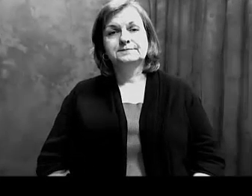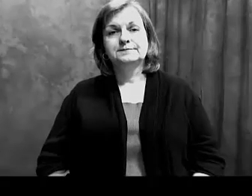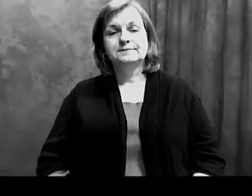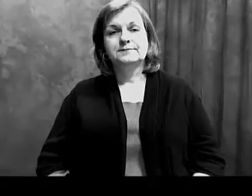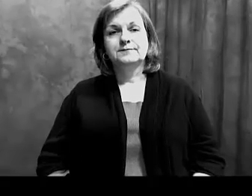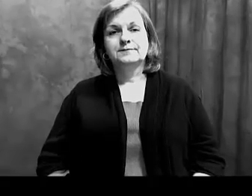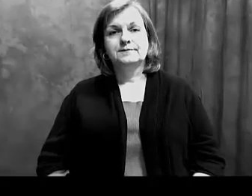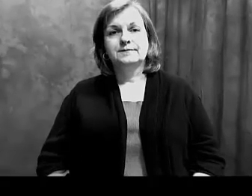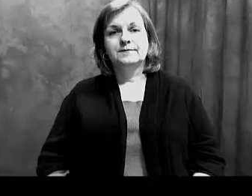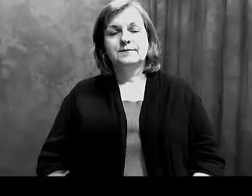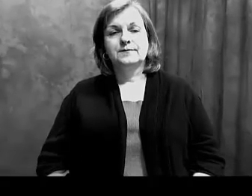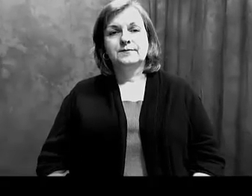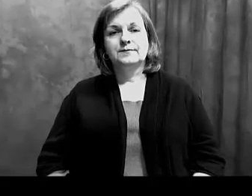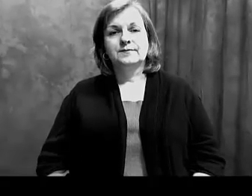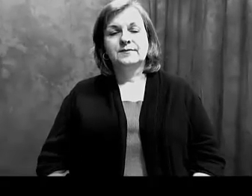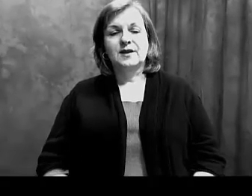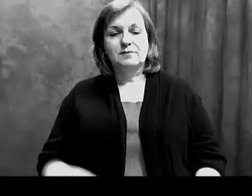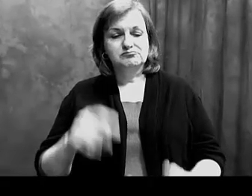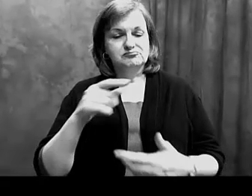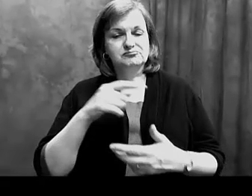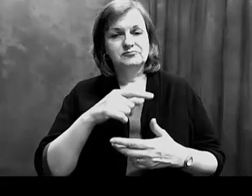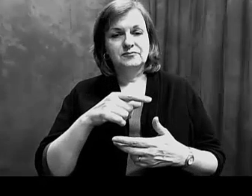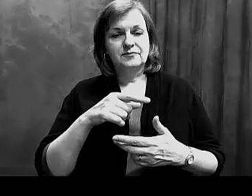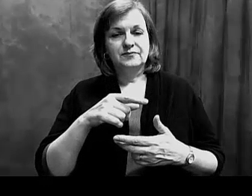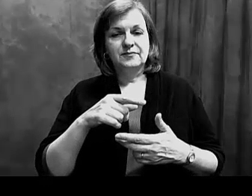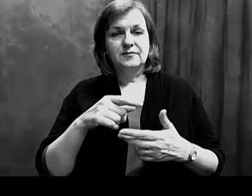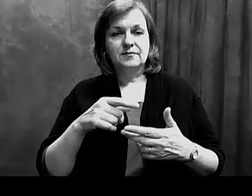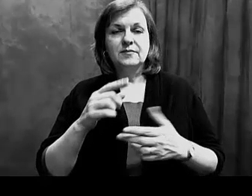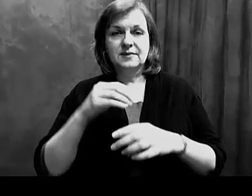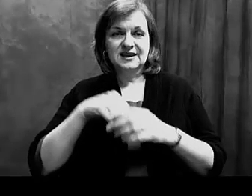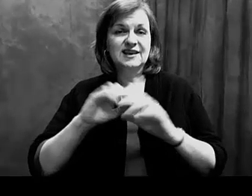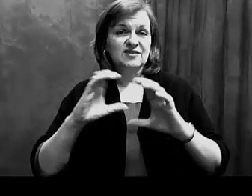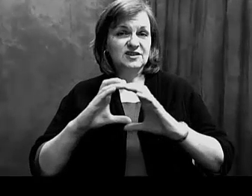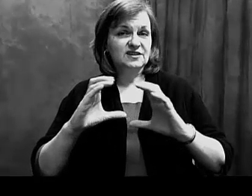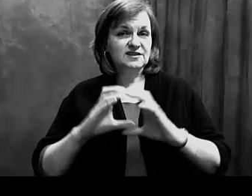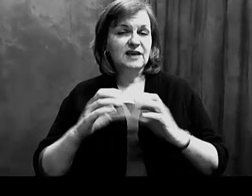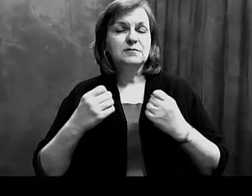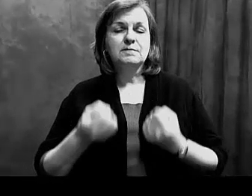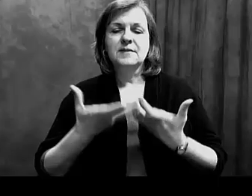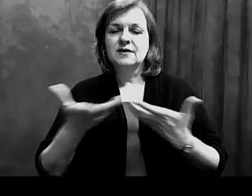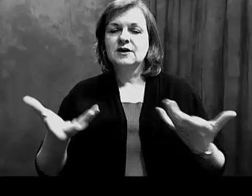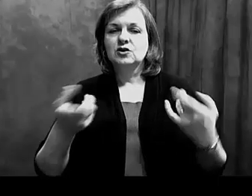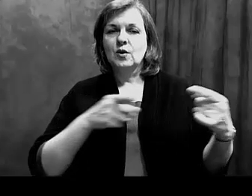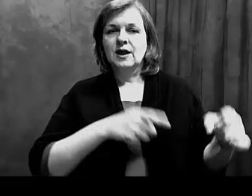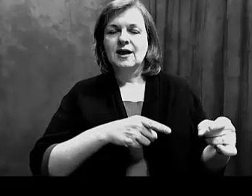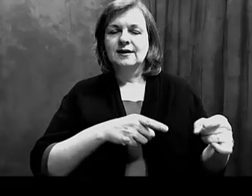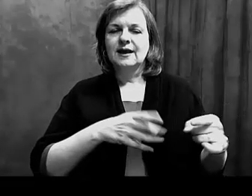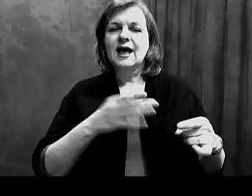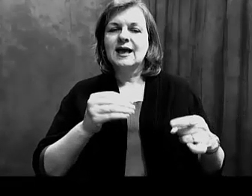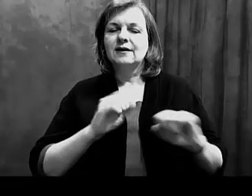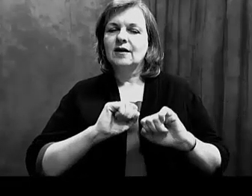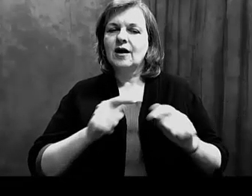but all that is based in the idea that in our cells we have a lot going on and they all require energy